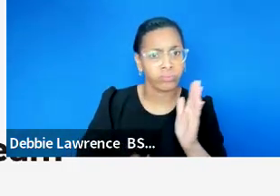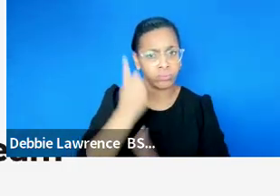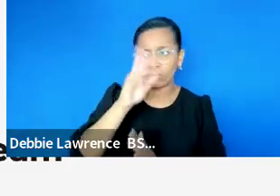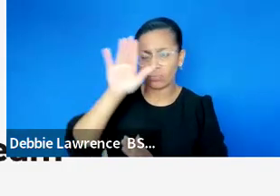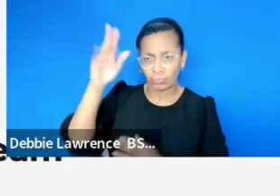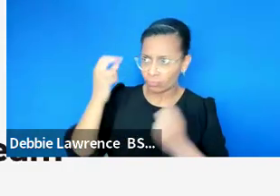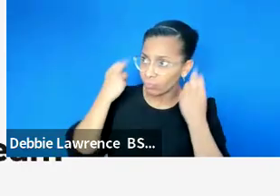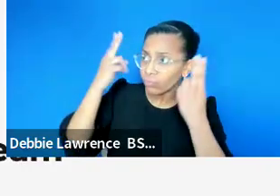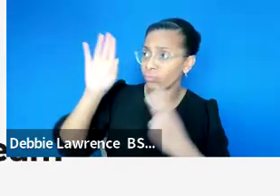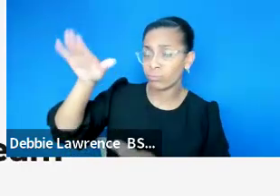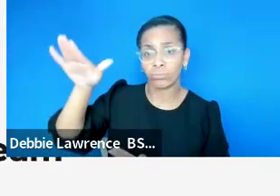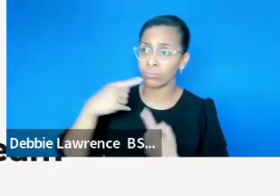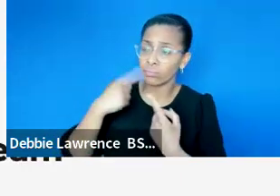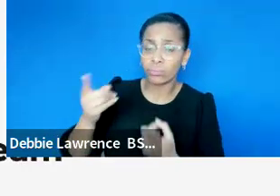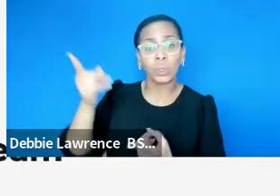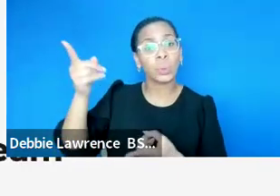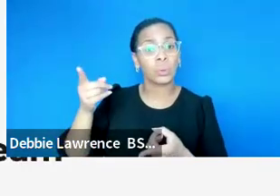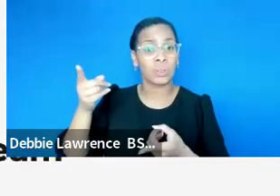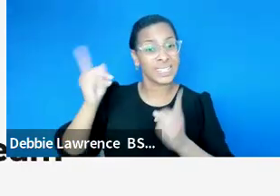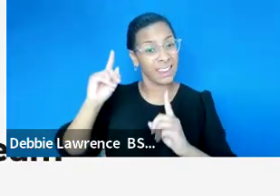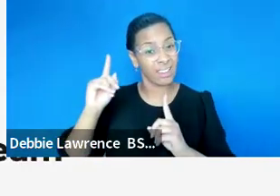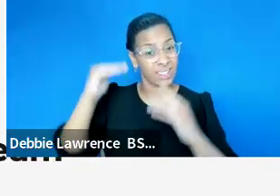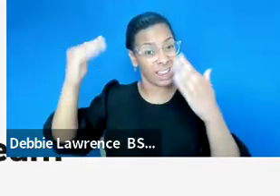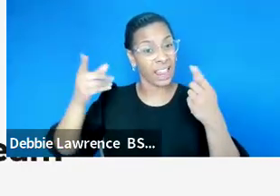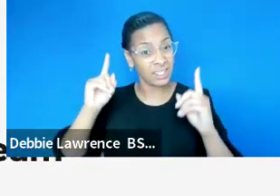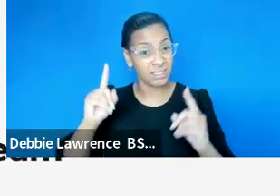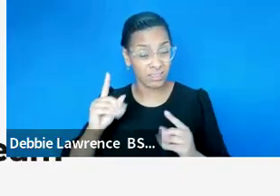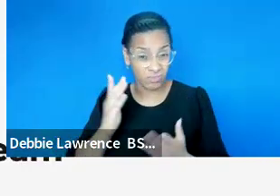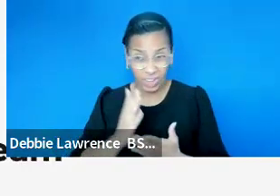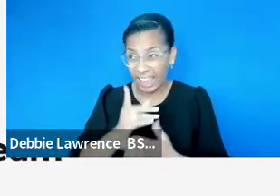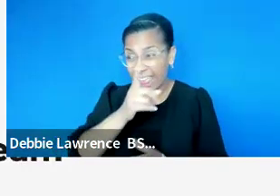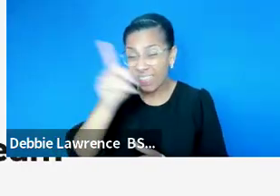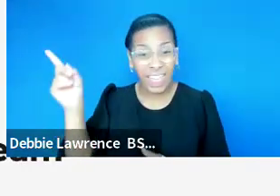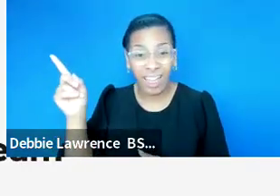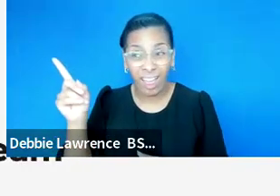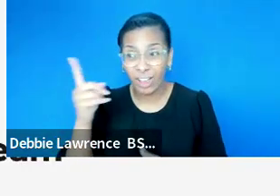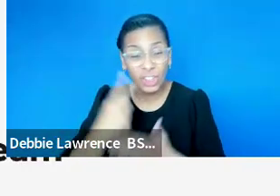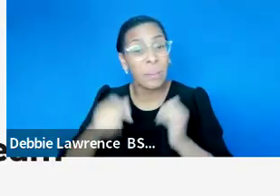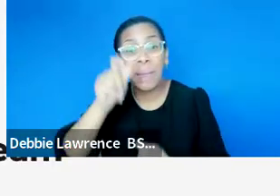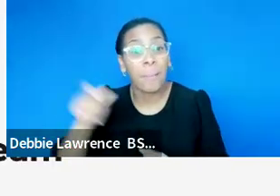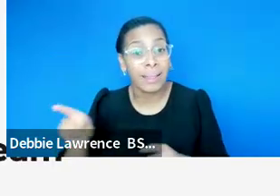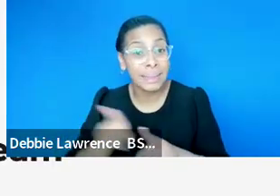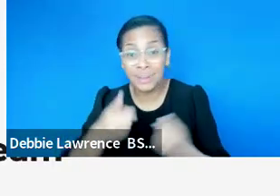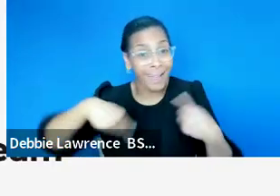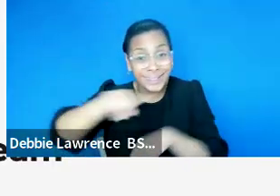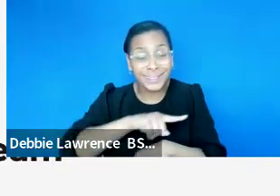Senior leaders are people just like us, and they have shared interests and shared objectives. And if there's something that